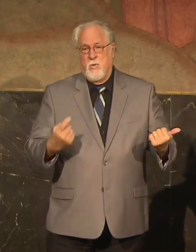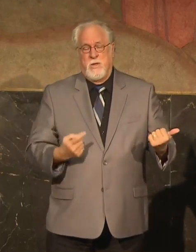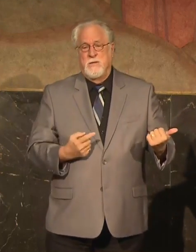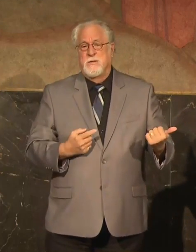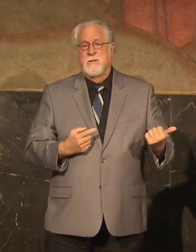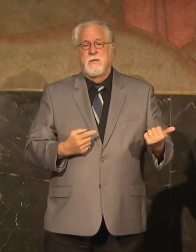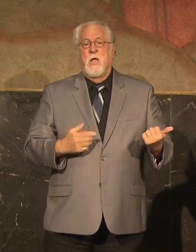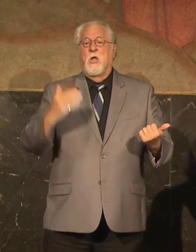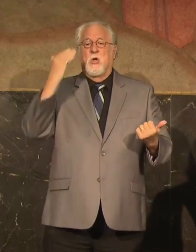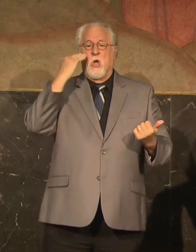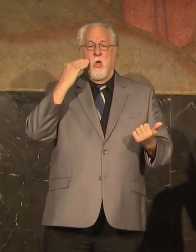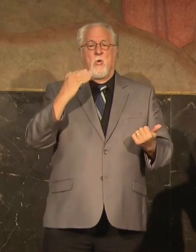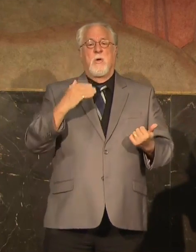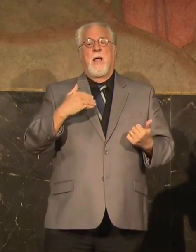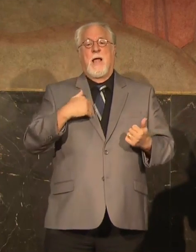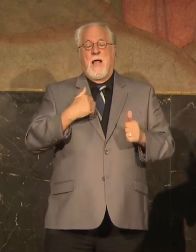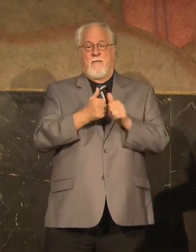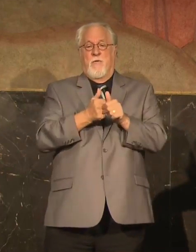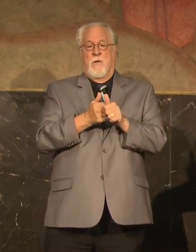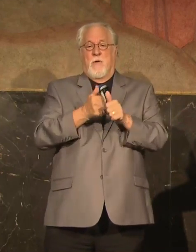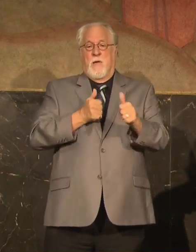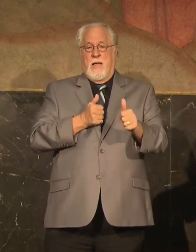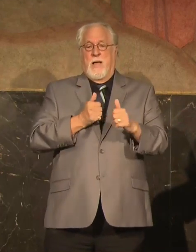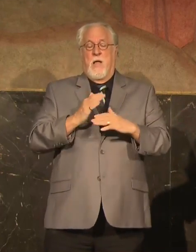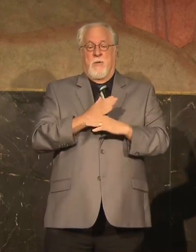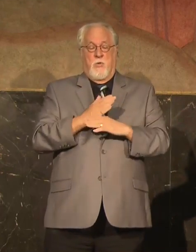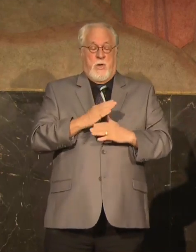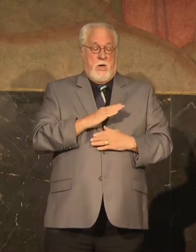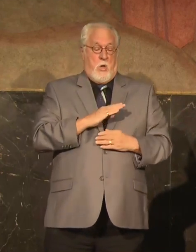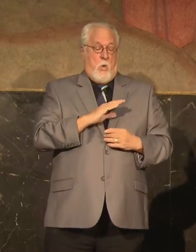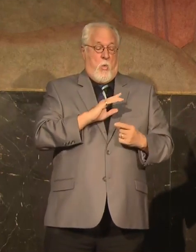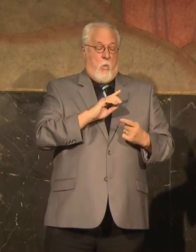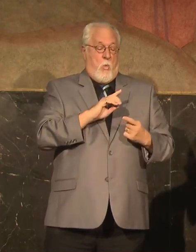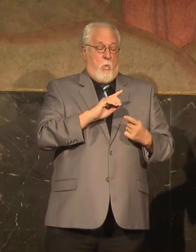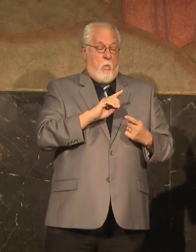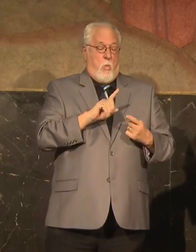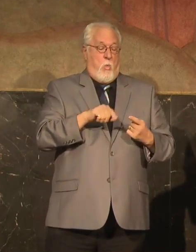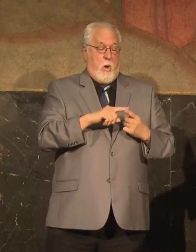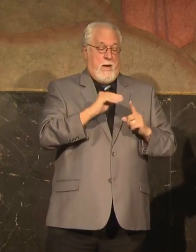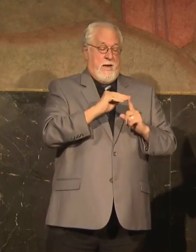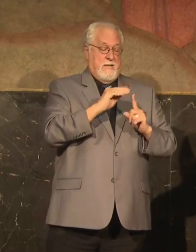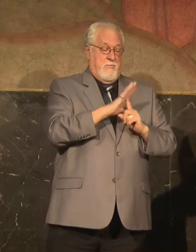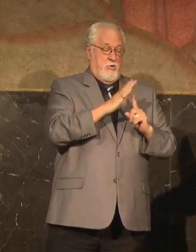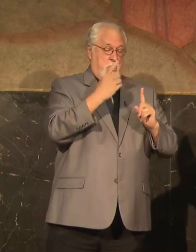I know that there was a lag between when and exposure happens and when the